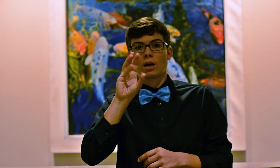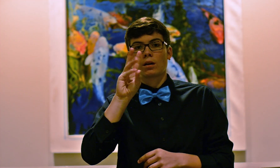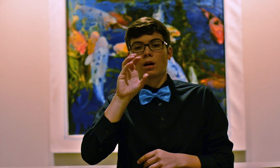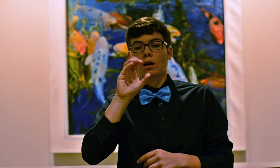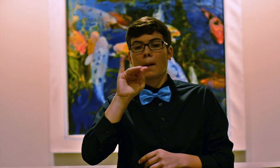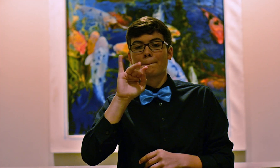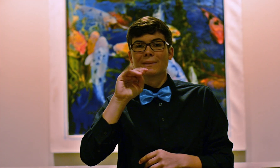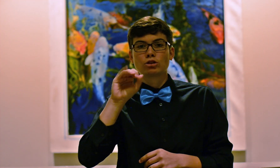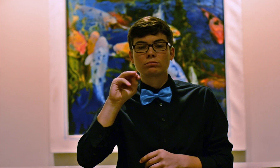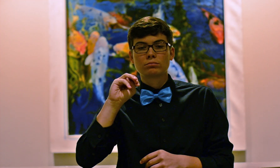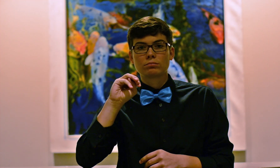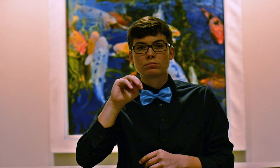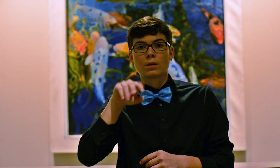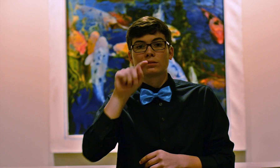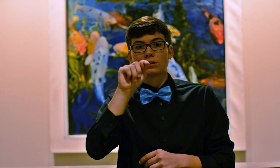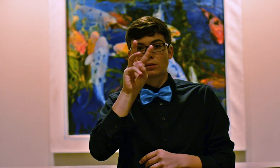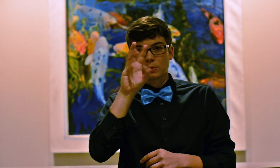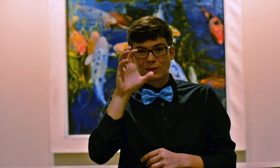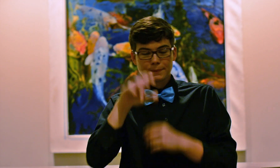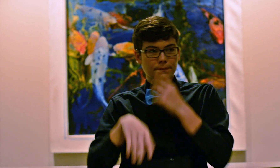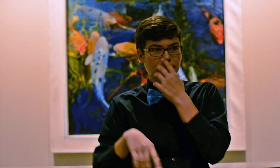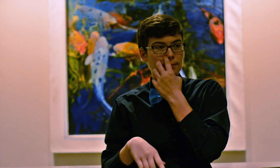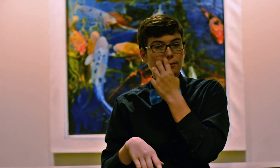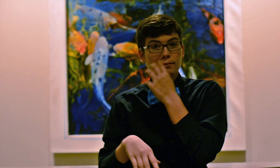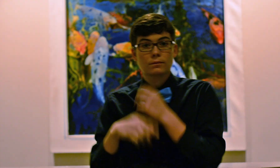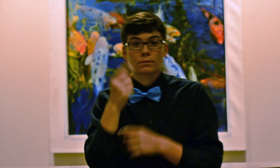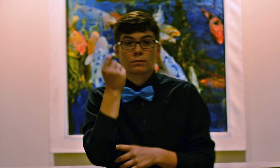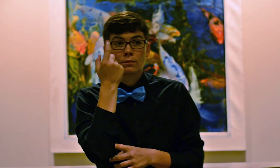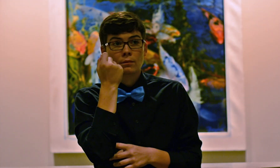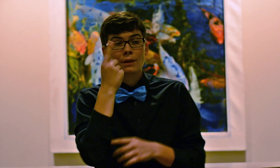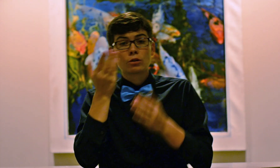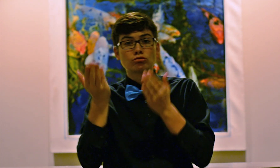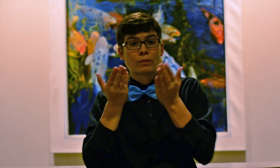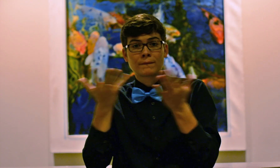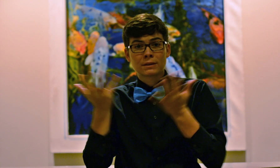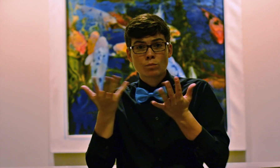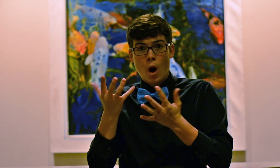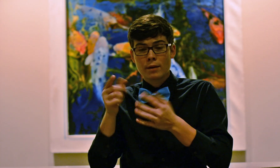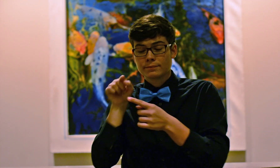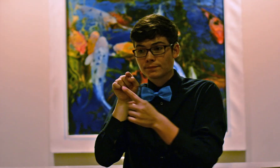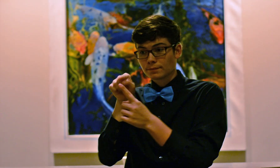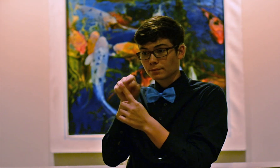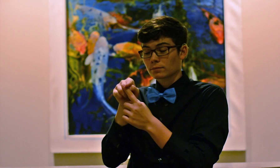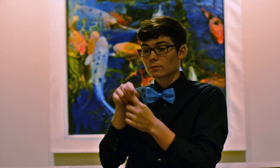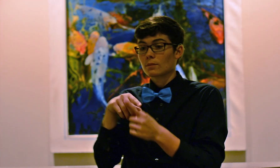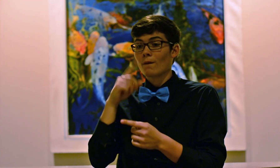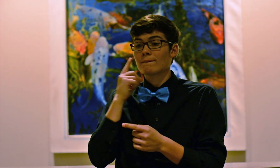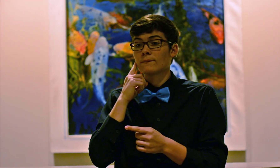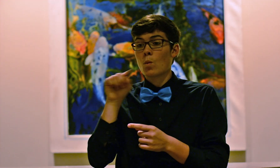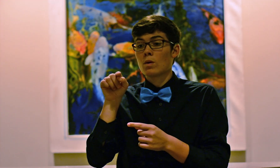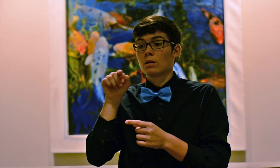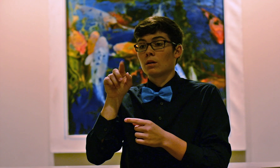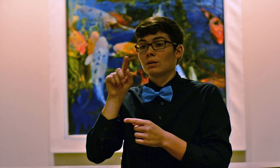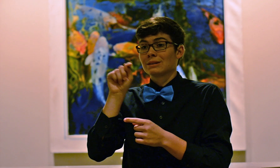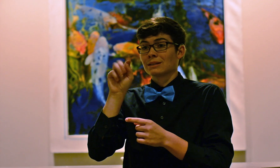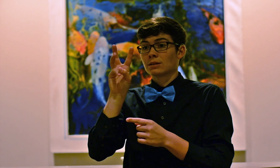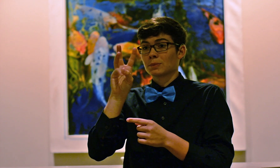[Annotation: Izzy has corrected that it is HHSC, not TWC as mentioned.] Specific services are being continued